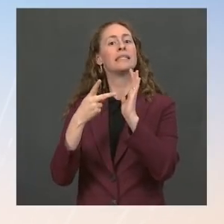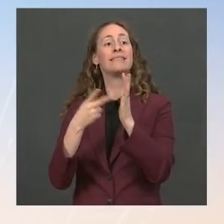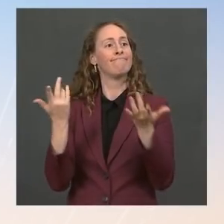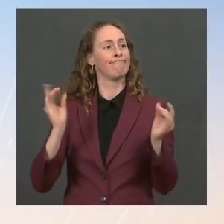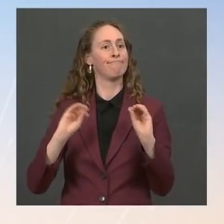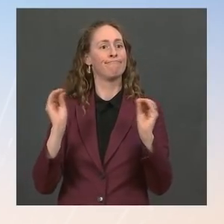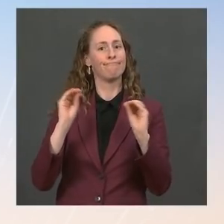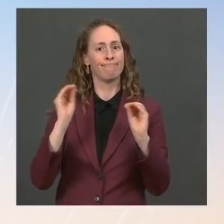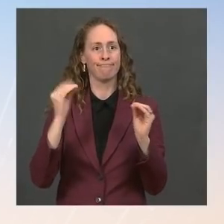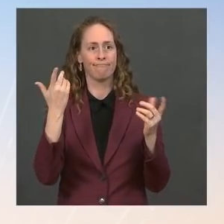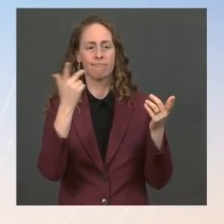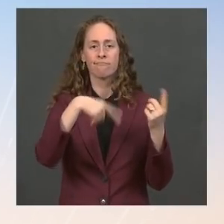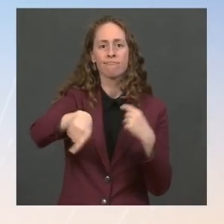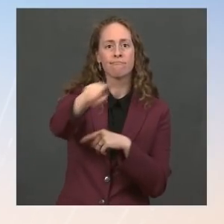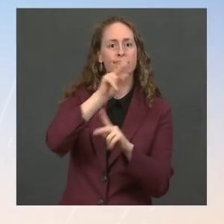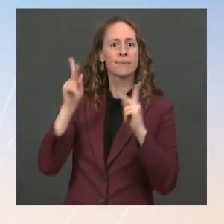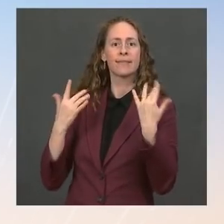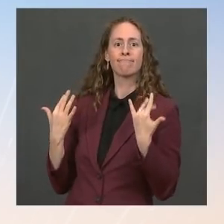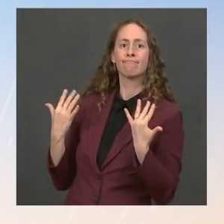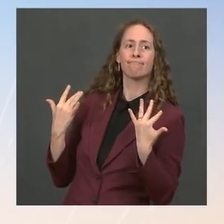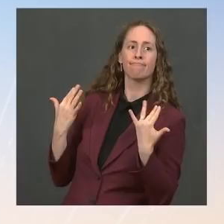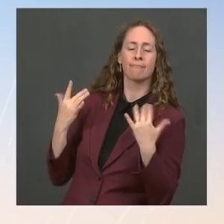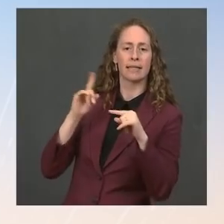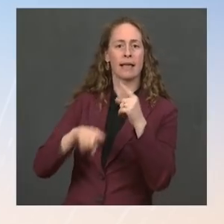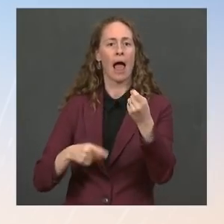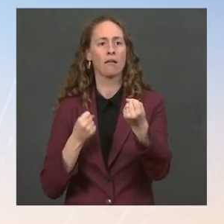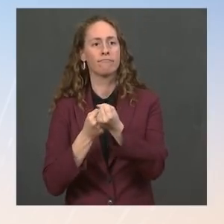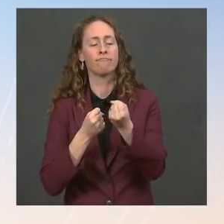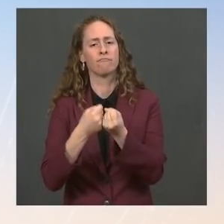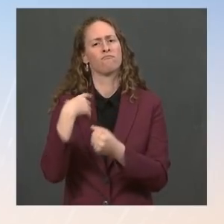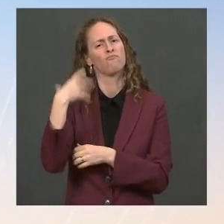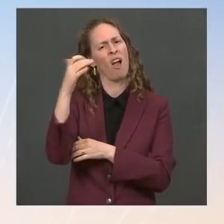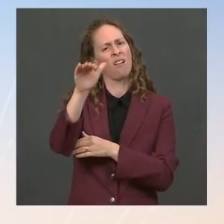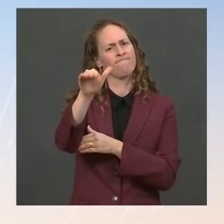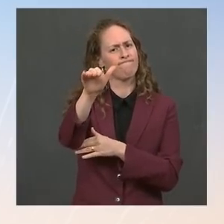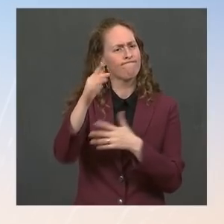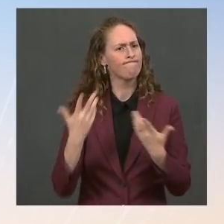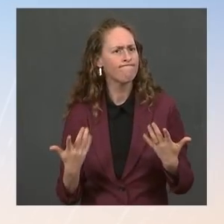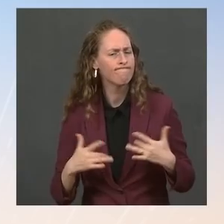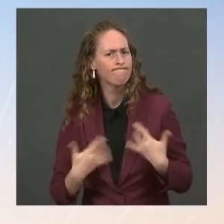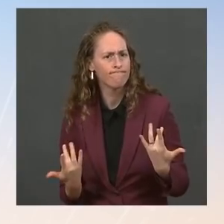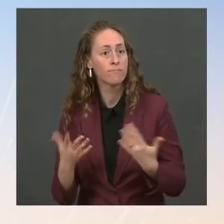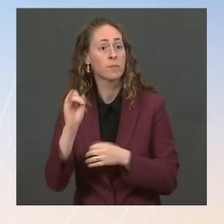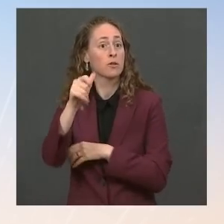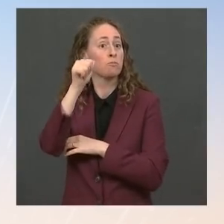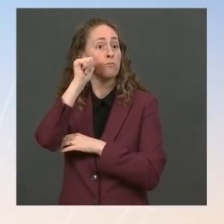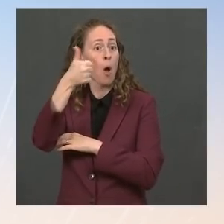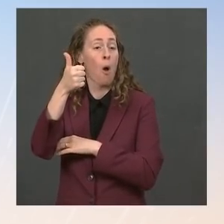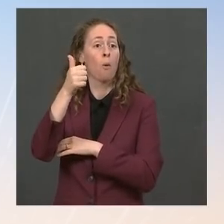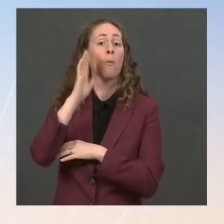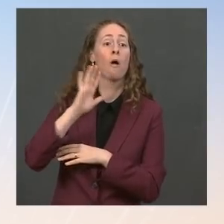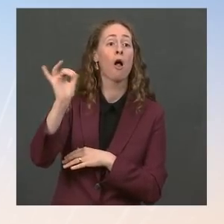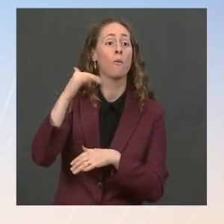So we wanted to call out that hearing that will happen tomorrow. Darlene, why don't you kick us off? The Press: Thanks, Jen. A couple of questions for you.